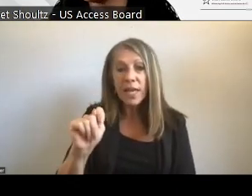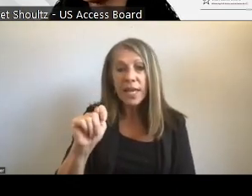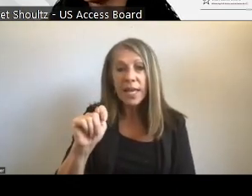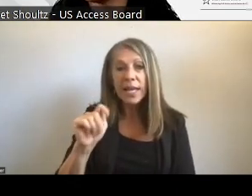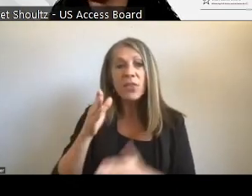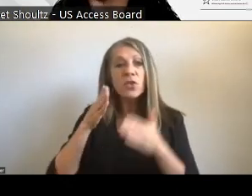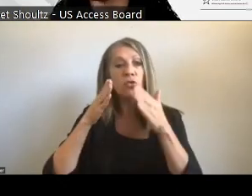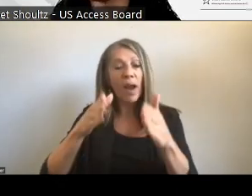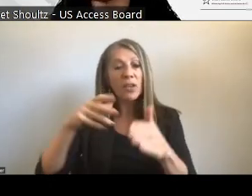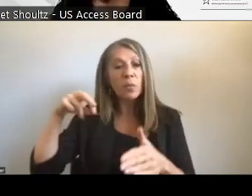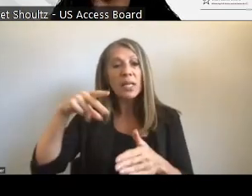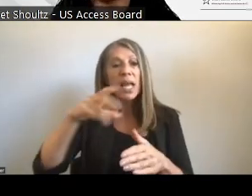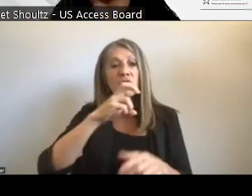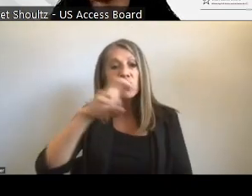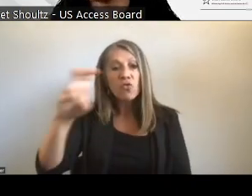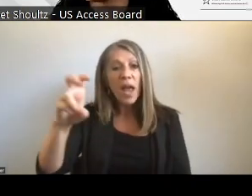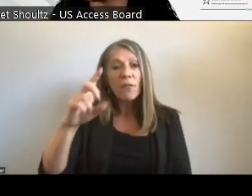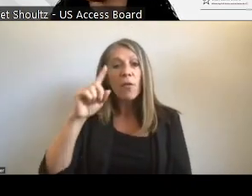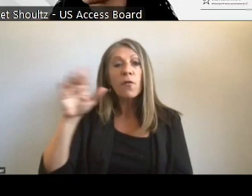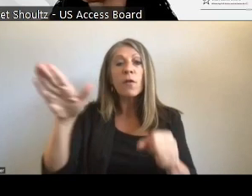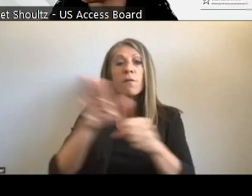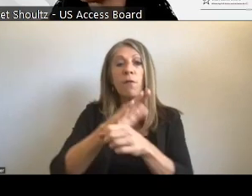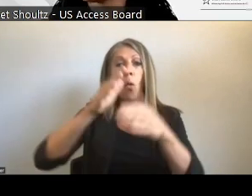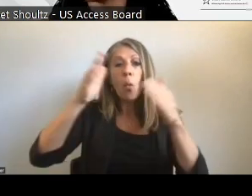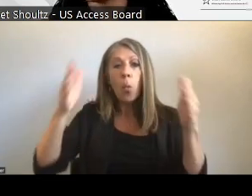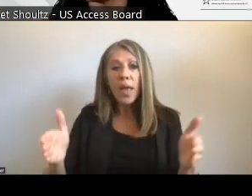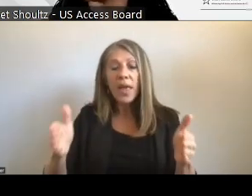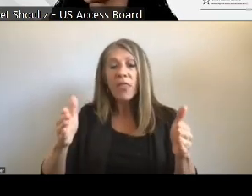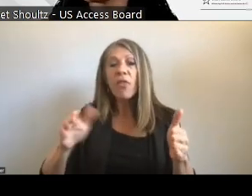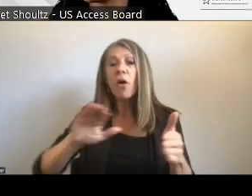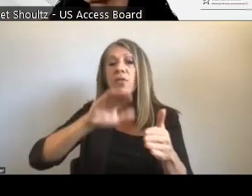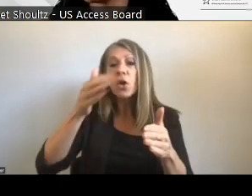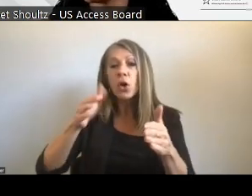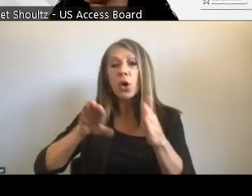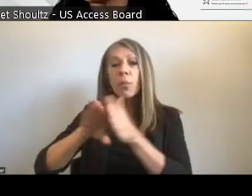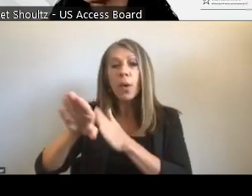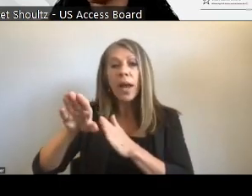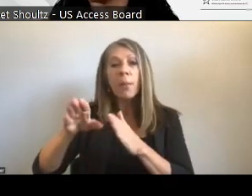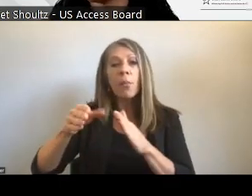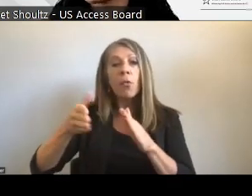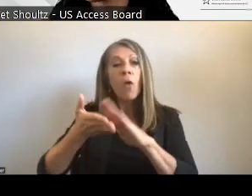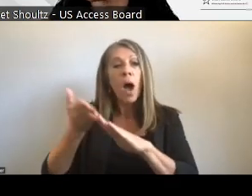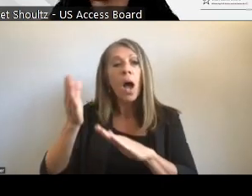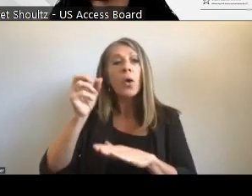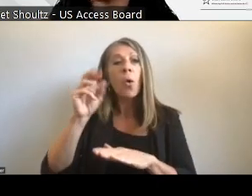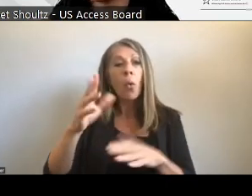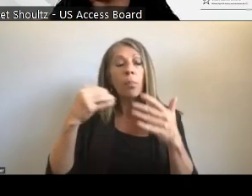and for the full width of the curb ramp run or blended transition. The maximum running